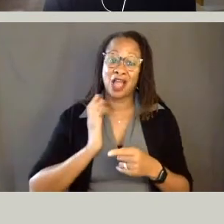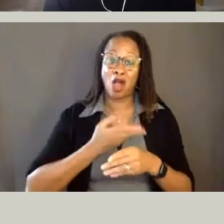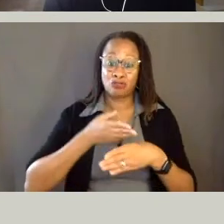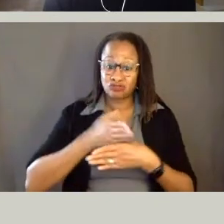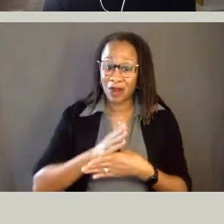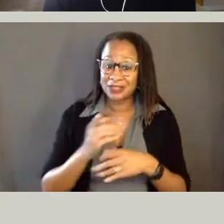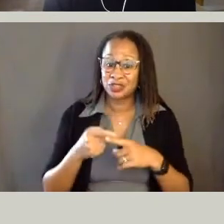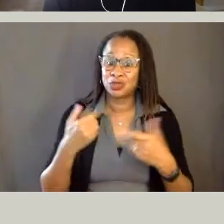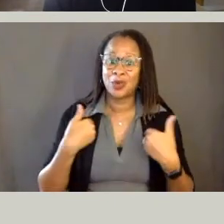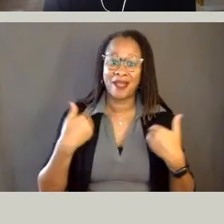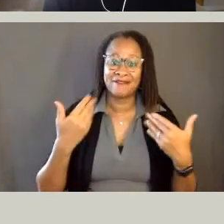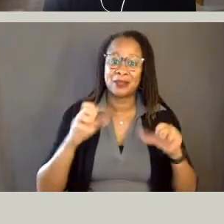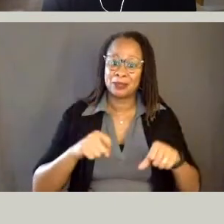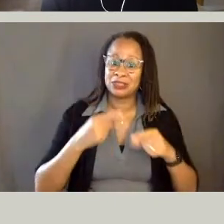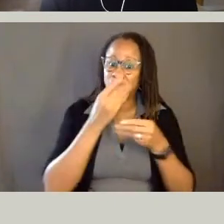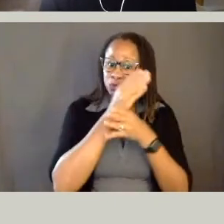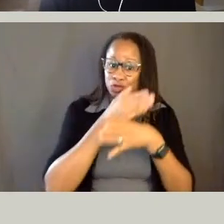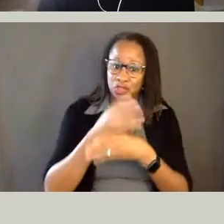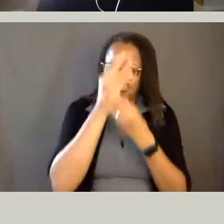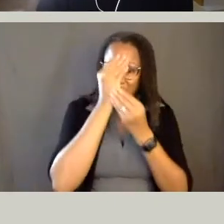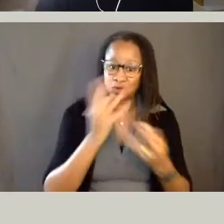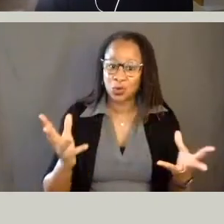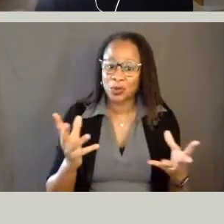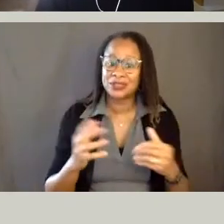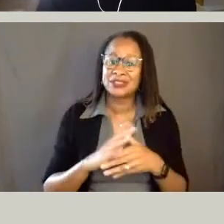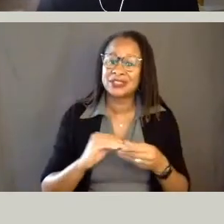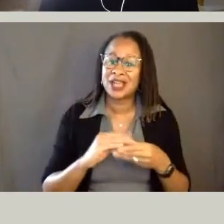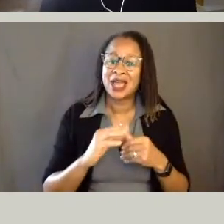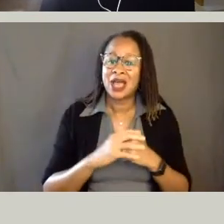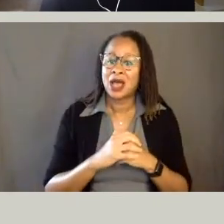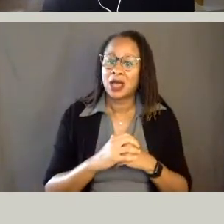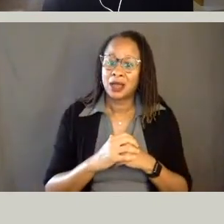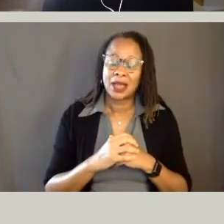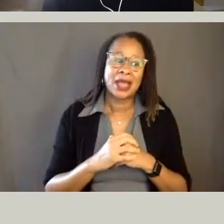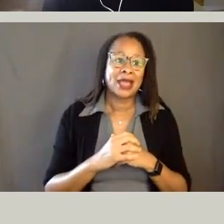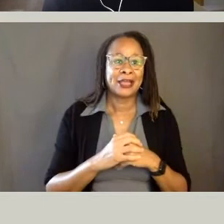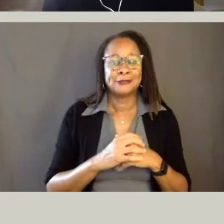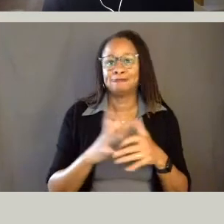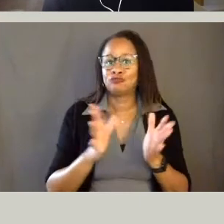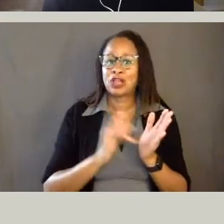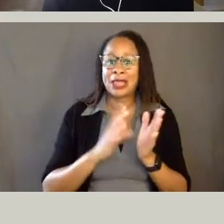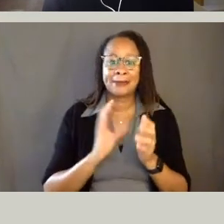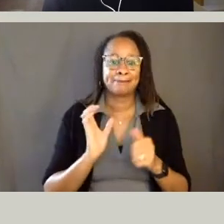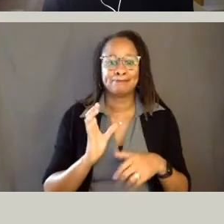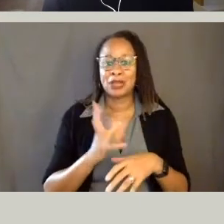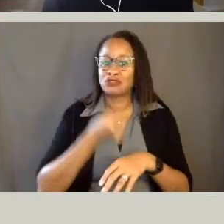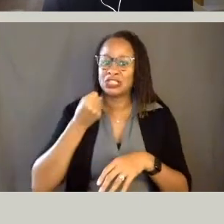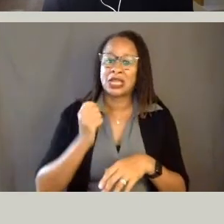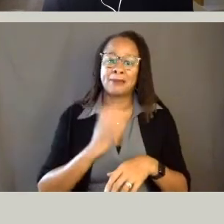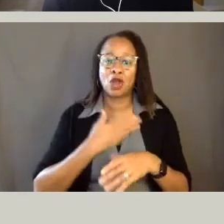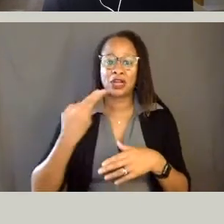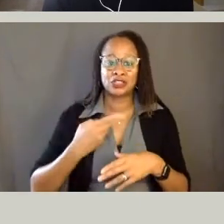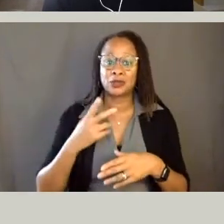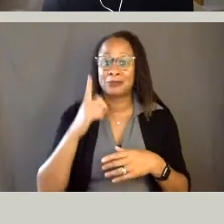to tell our stories and our media and sort of reclaim and regenerate our histories because they've been sort of stolen from us by the,